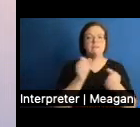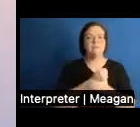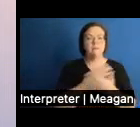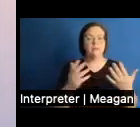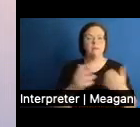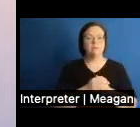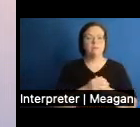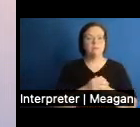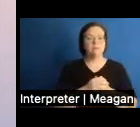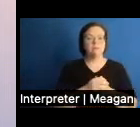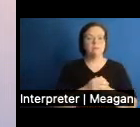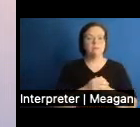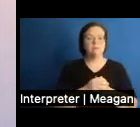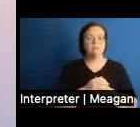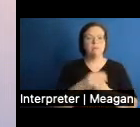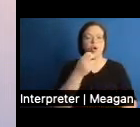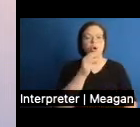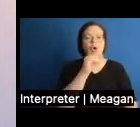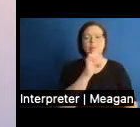Homie? No, it’s not Homie, it's a different one. I'm pretty sure C.D.